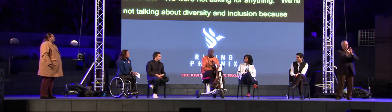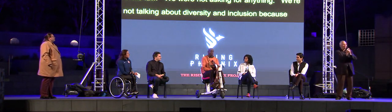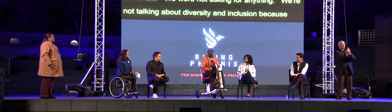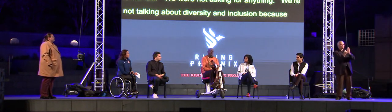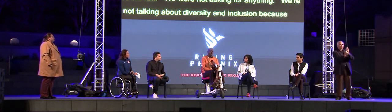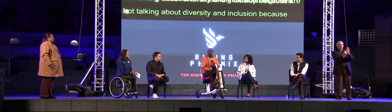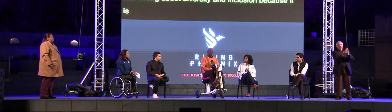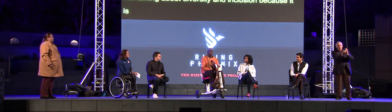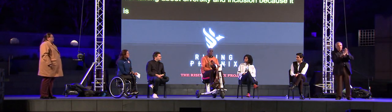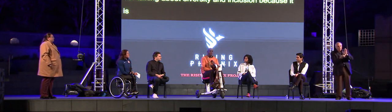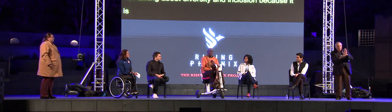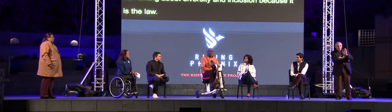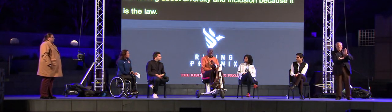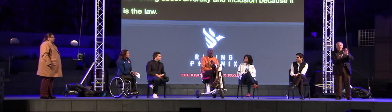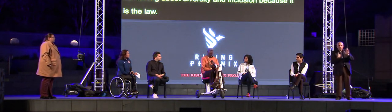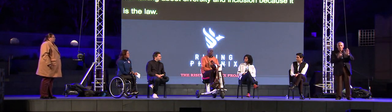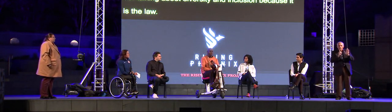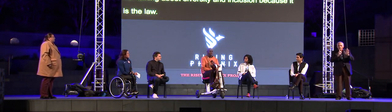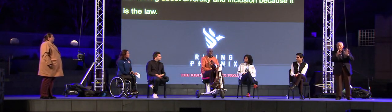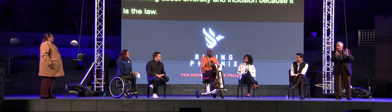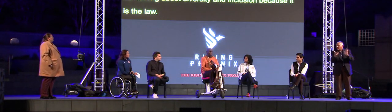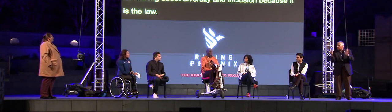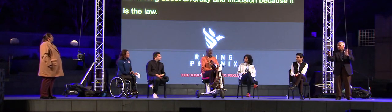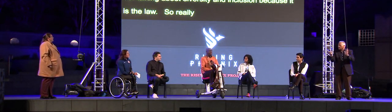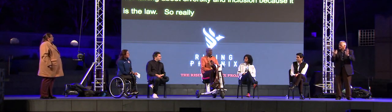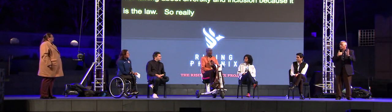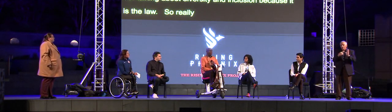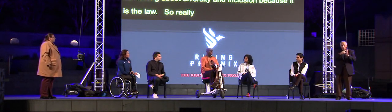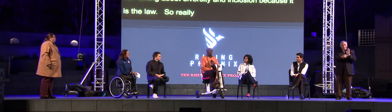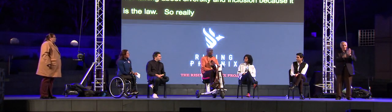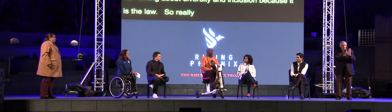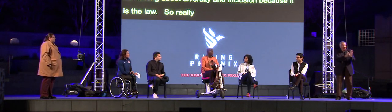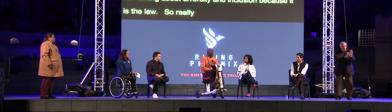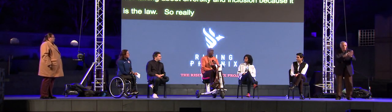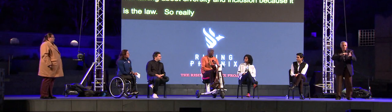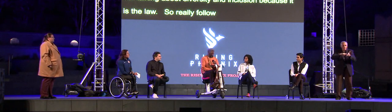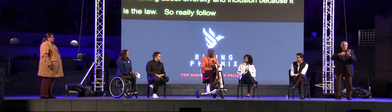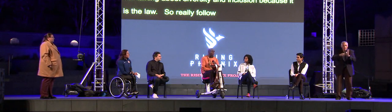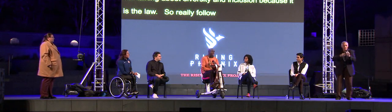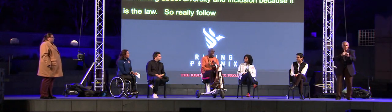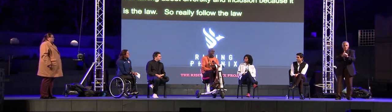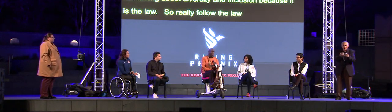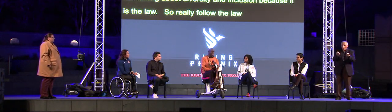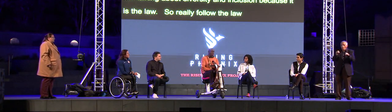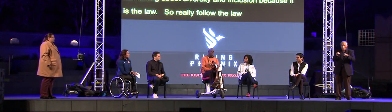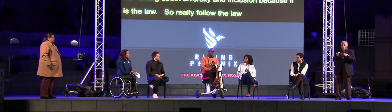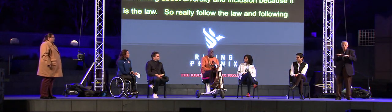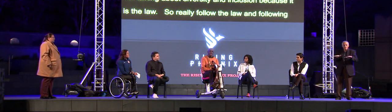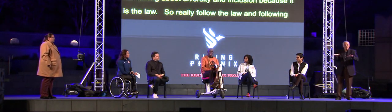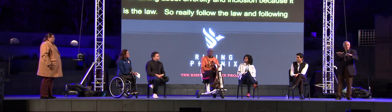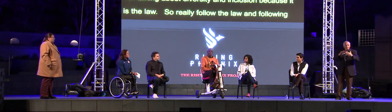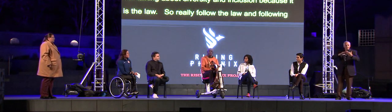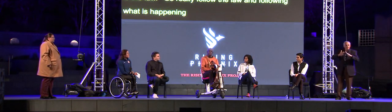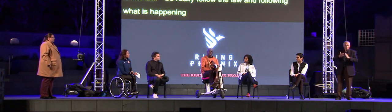So really following the law is important-- what's happening in the community,